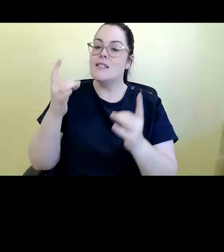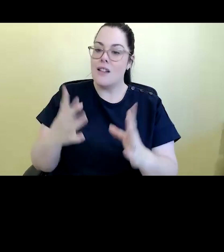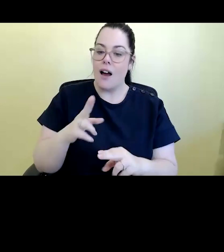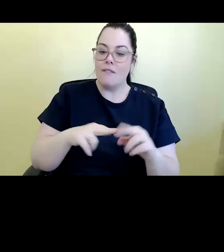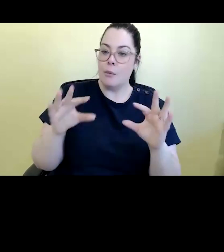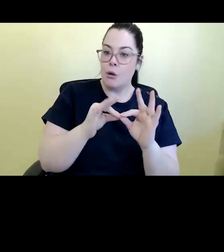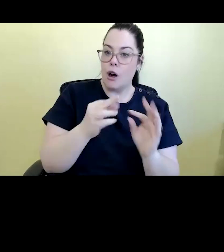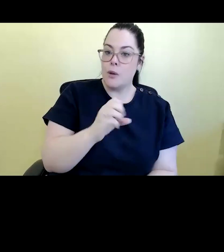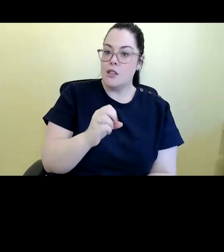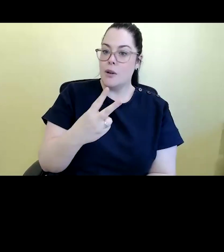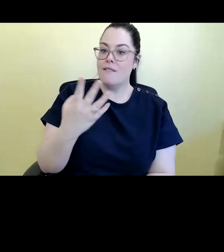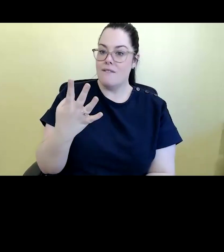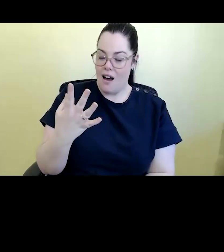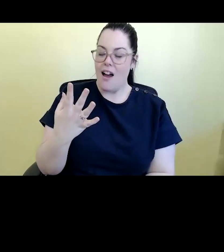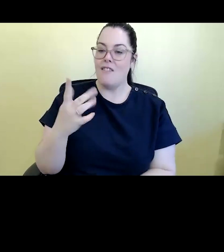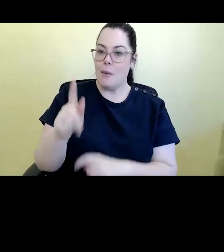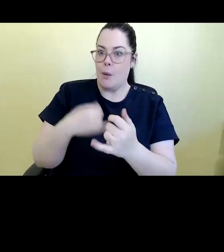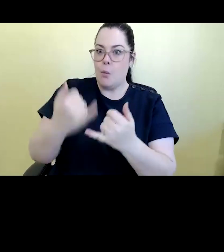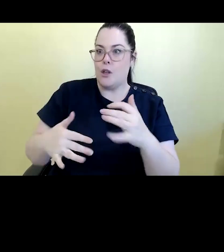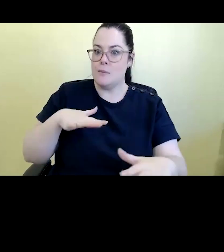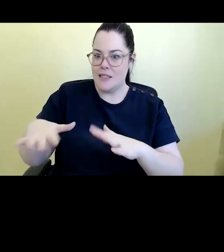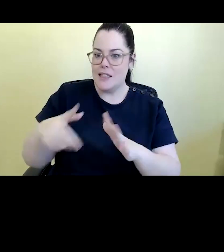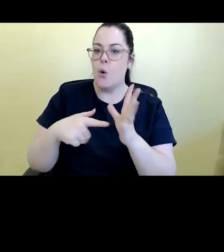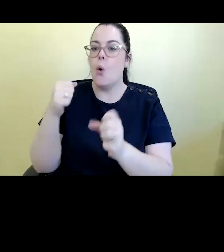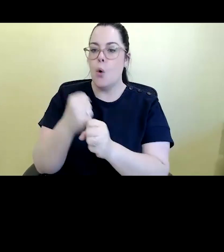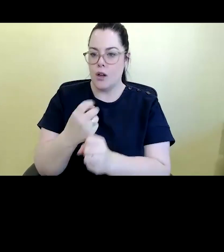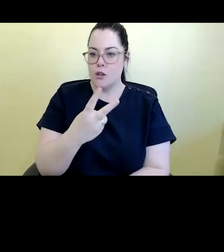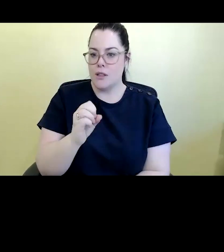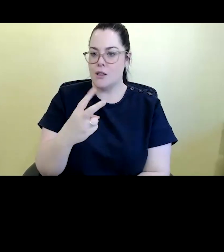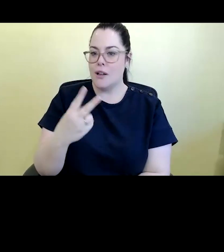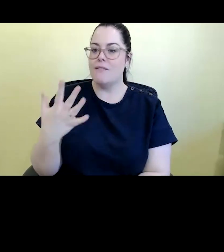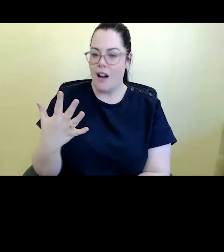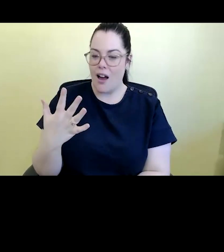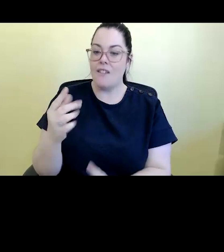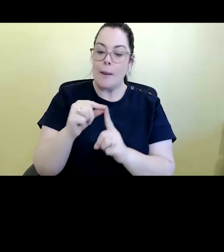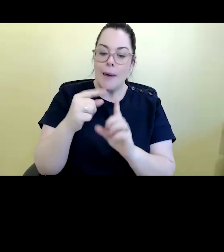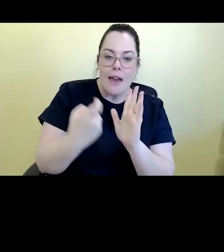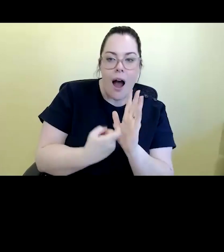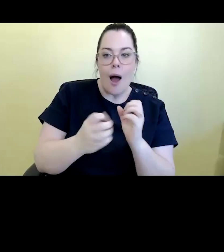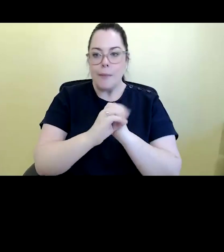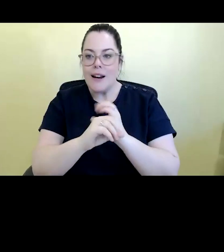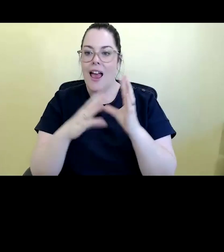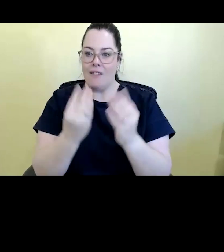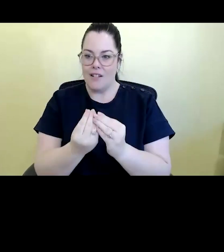ramp up in August 2025. Media and PR engagements wrapup from November 2025,